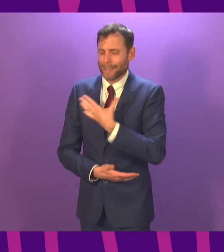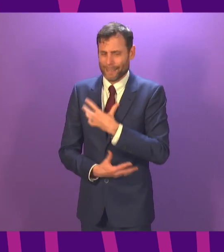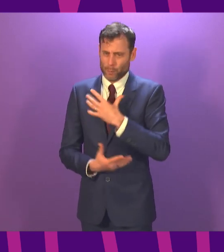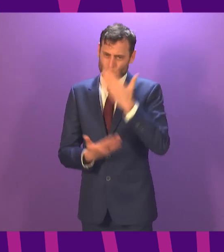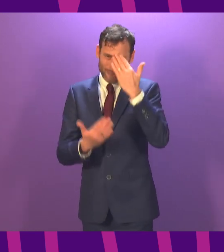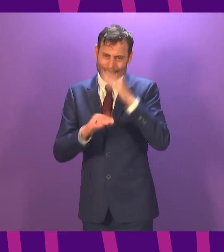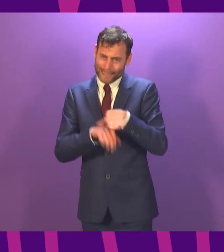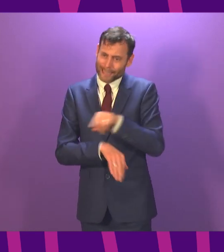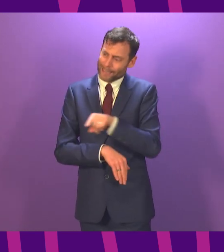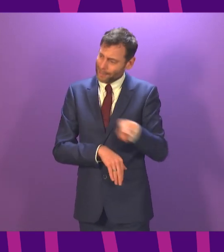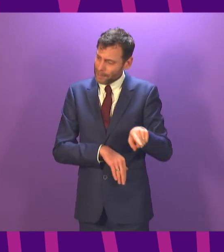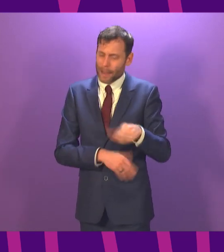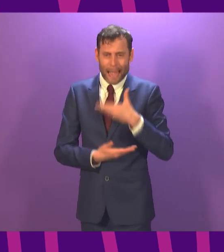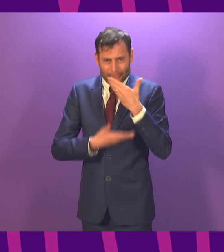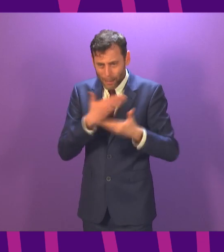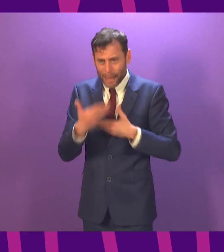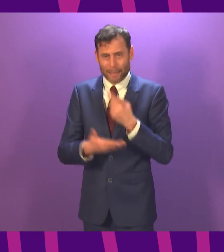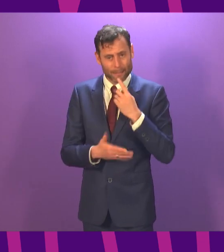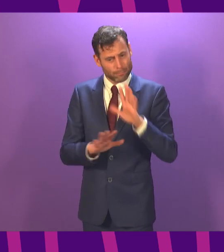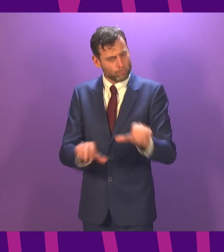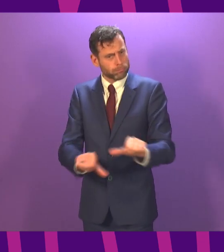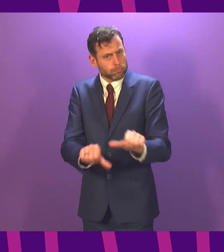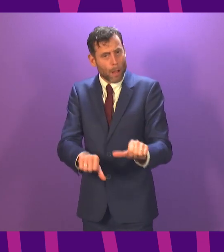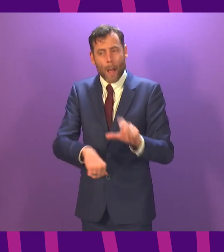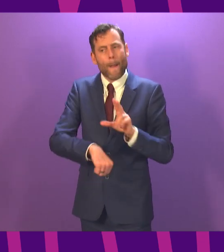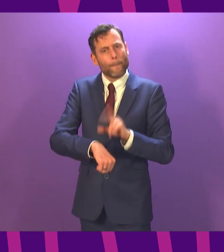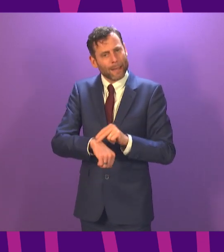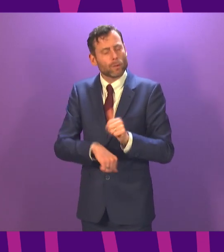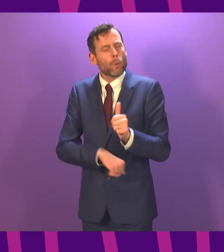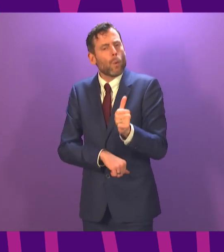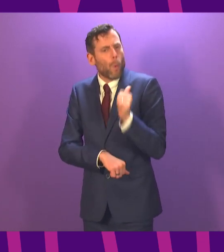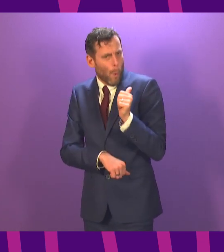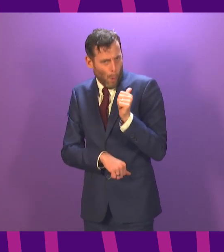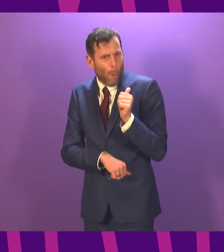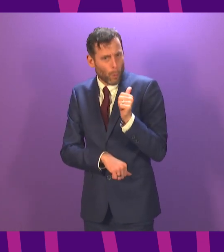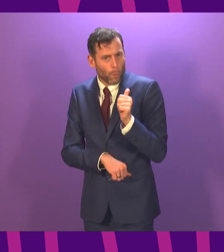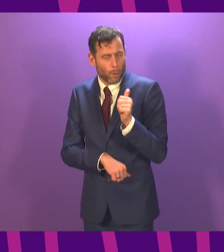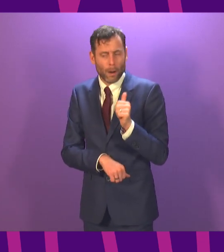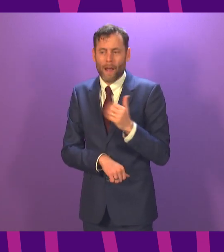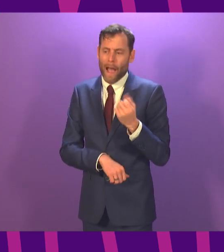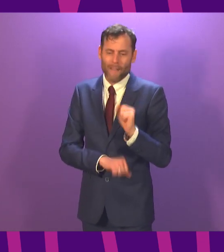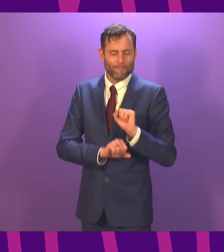and my constituents assurances that the police are aware of the special circumstances in